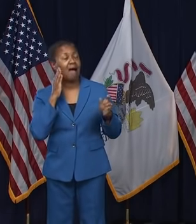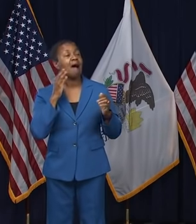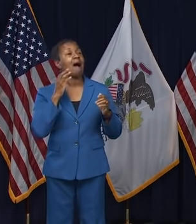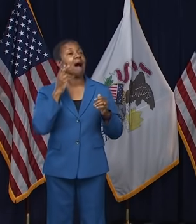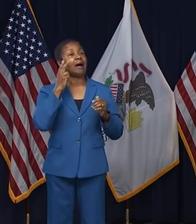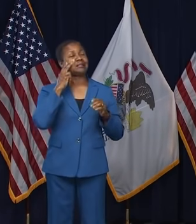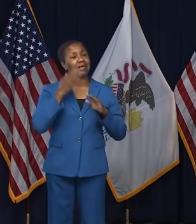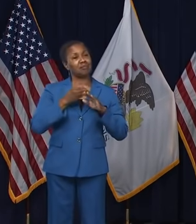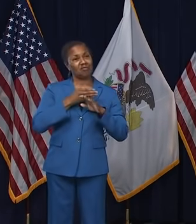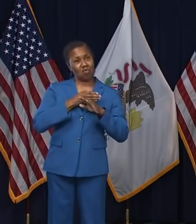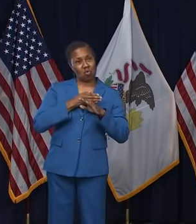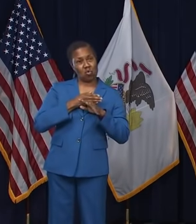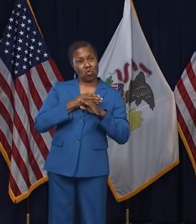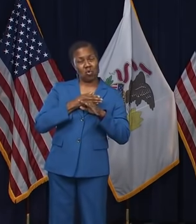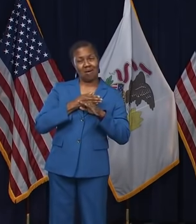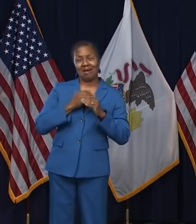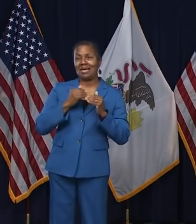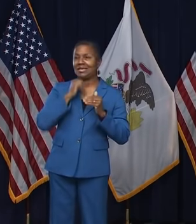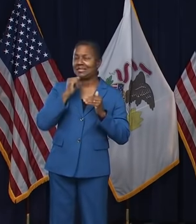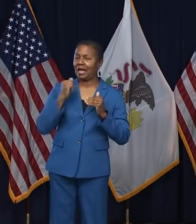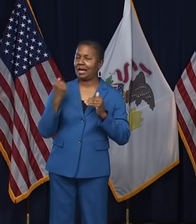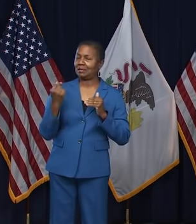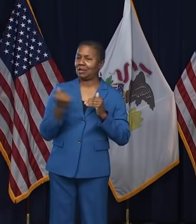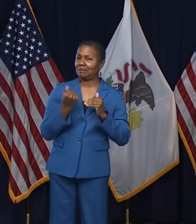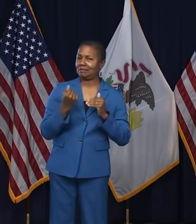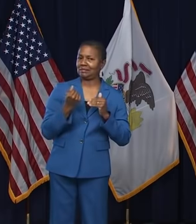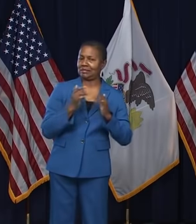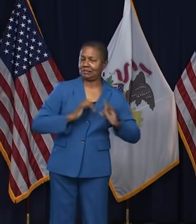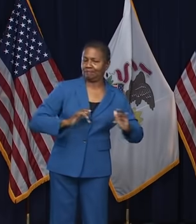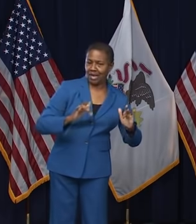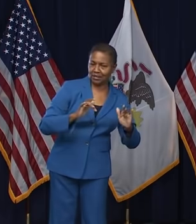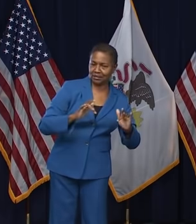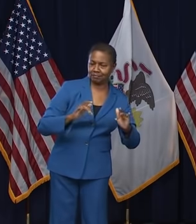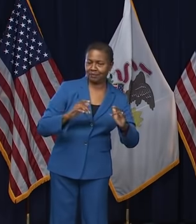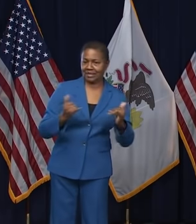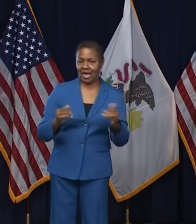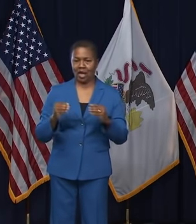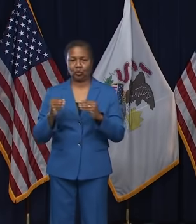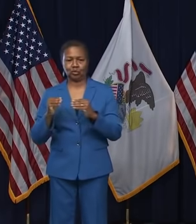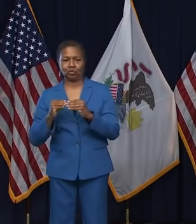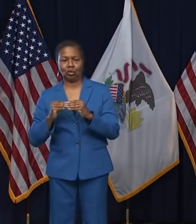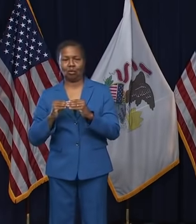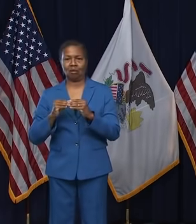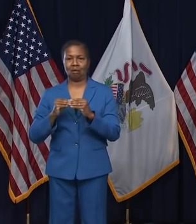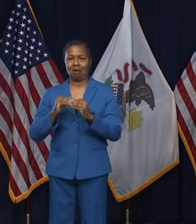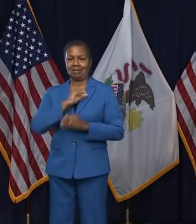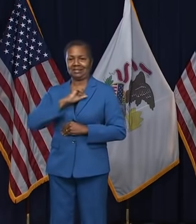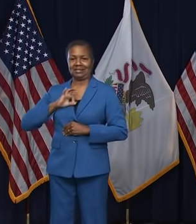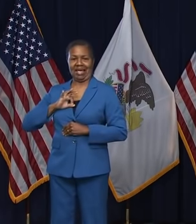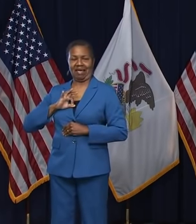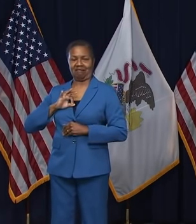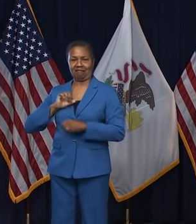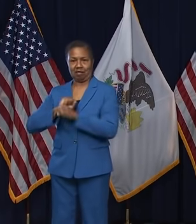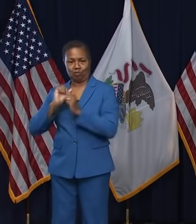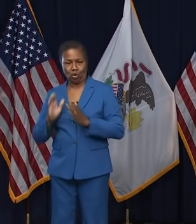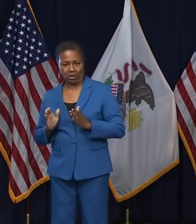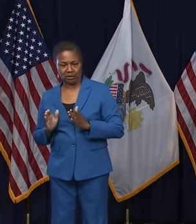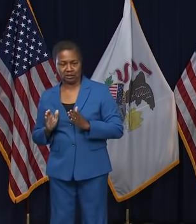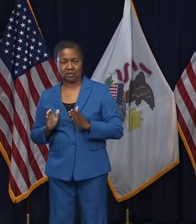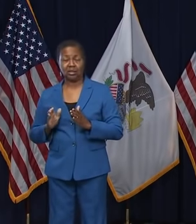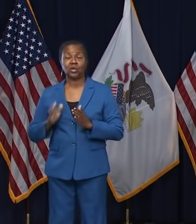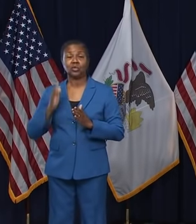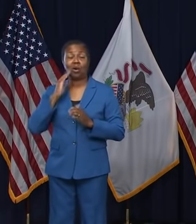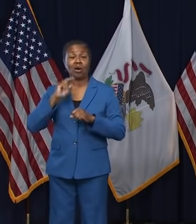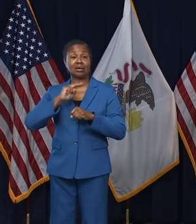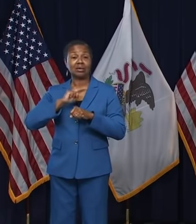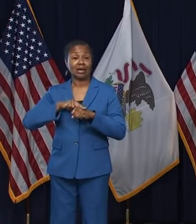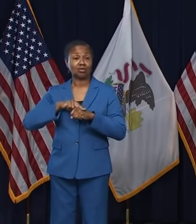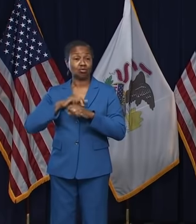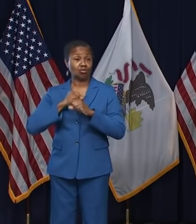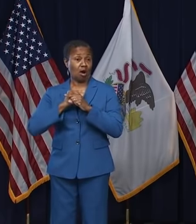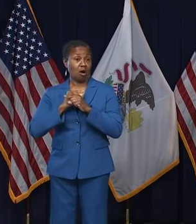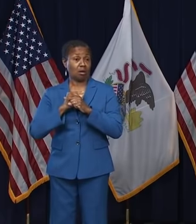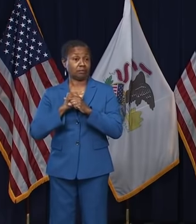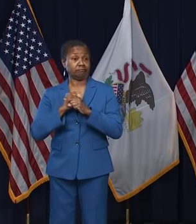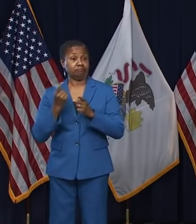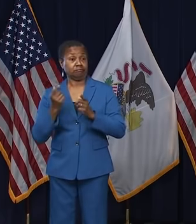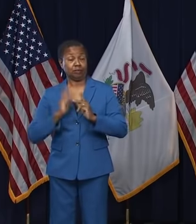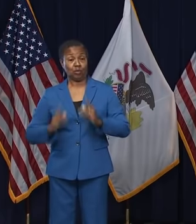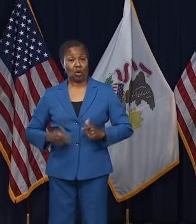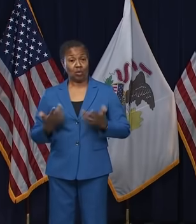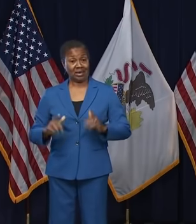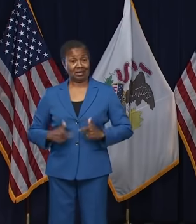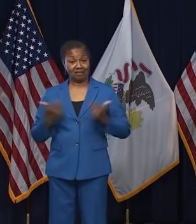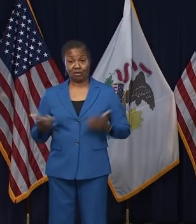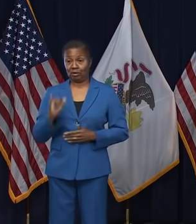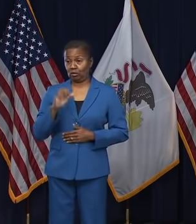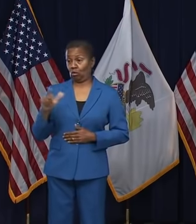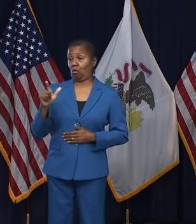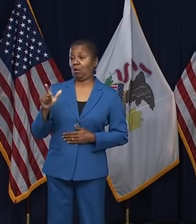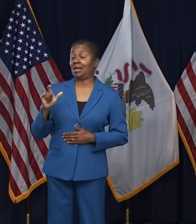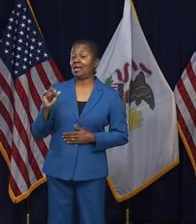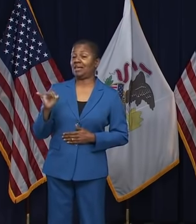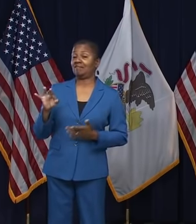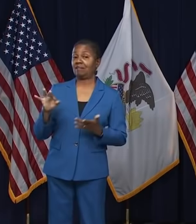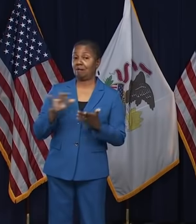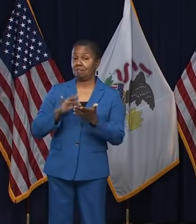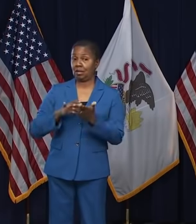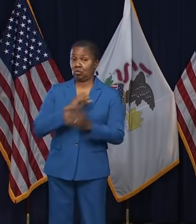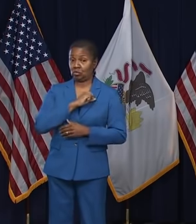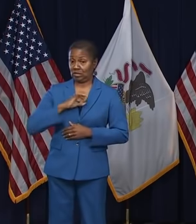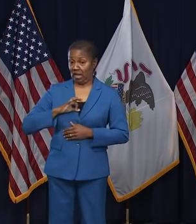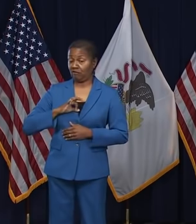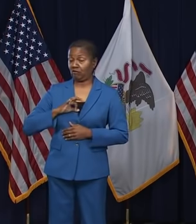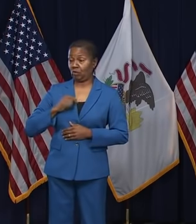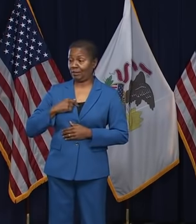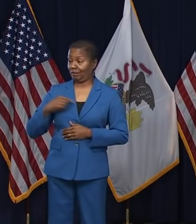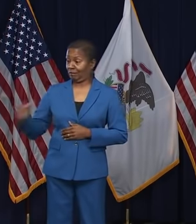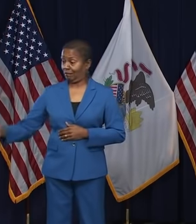market place Well like I said